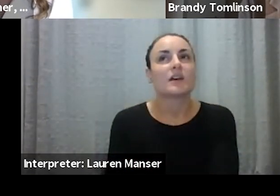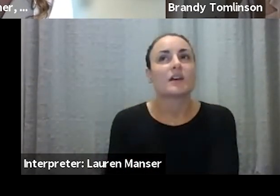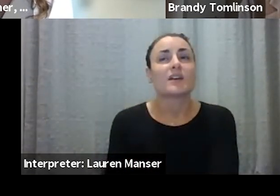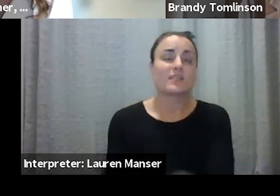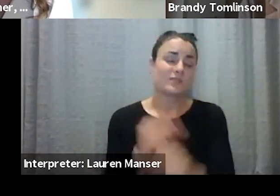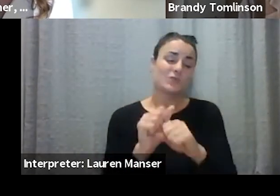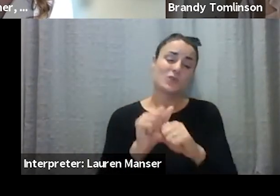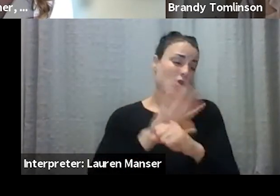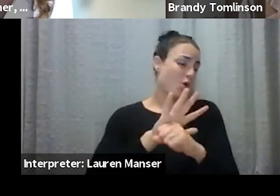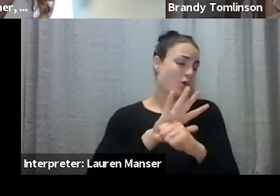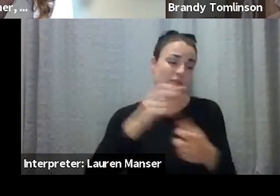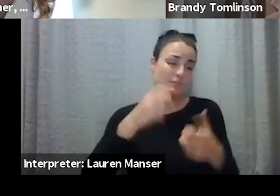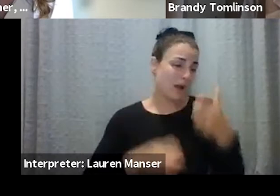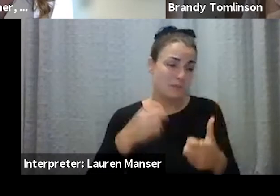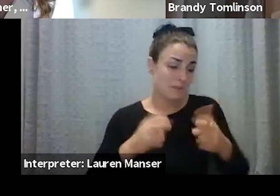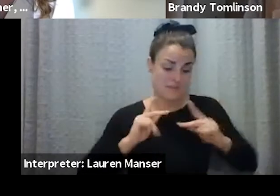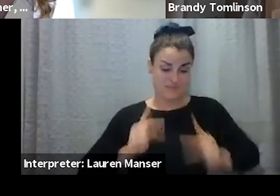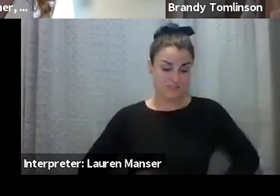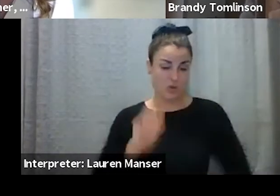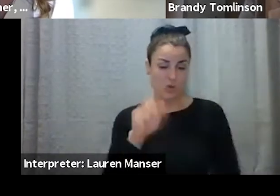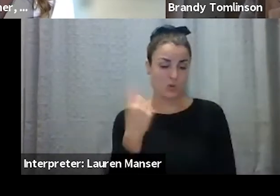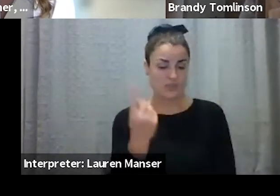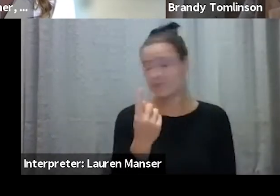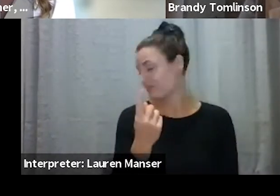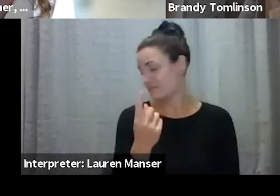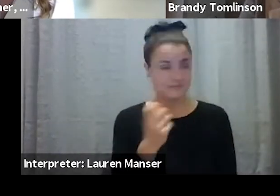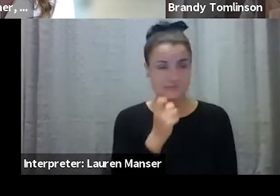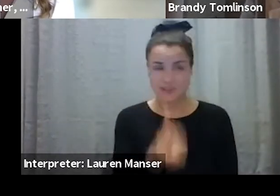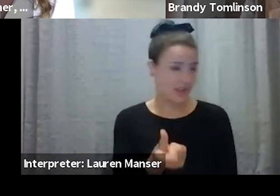There's an impact that has reached the population